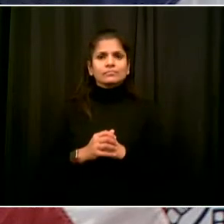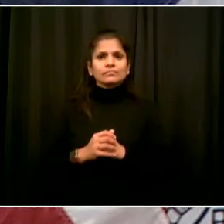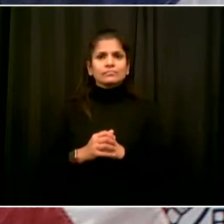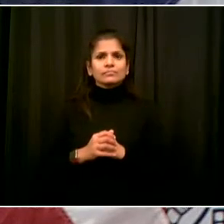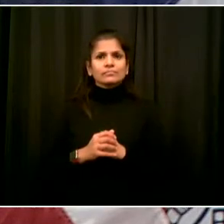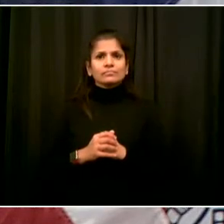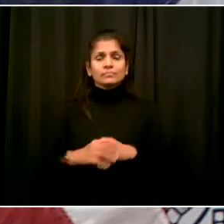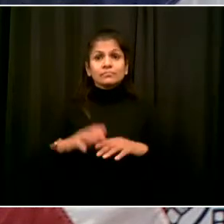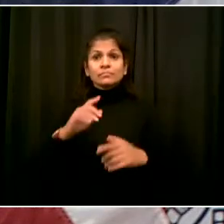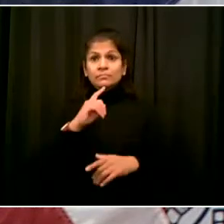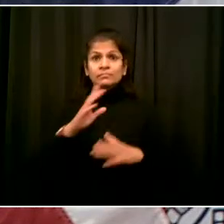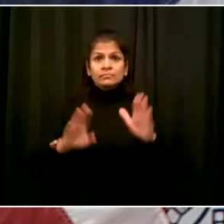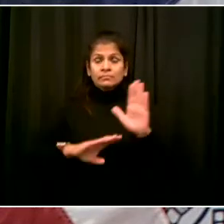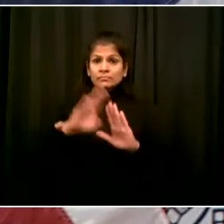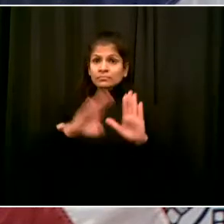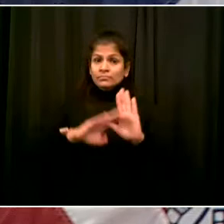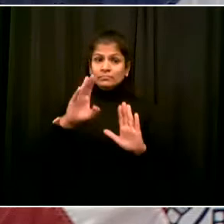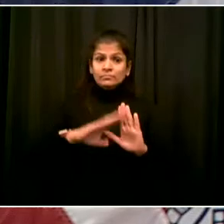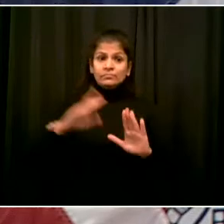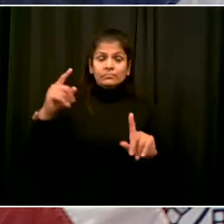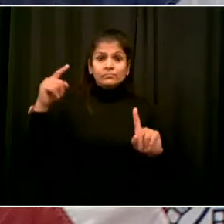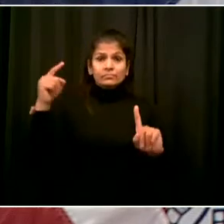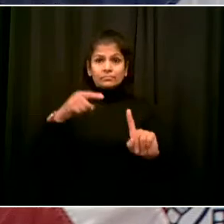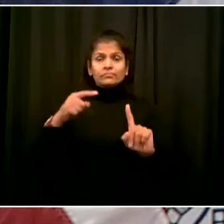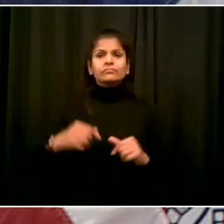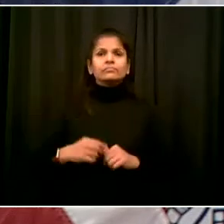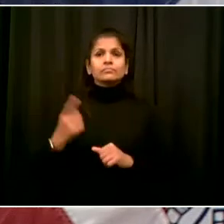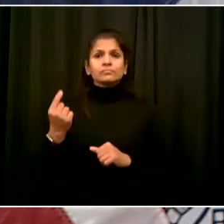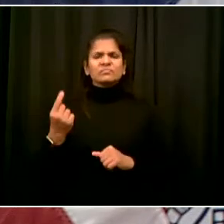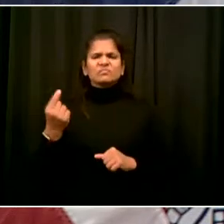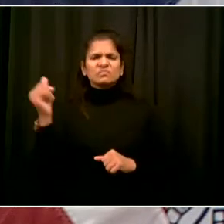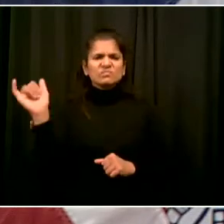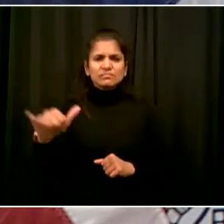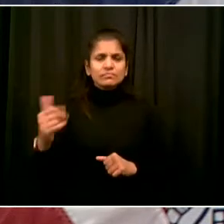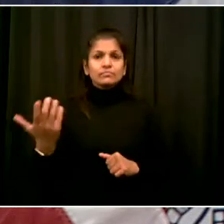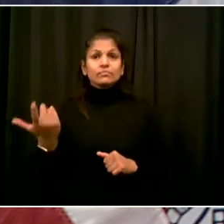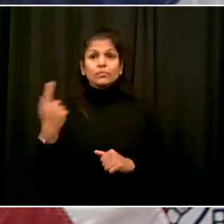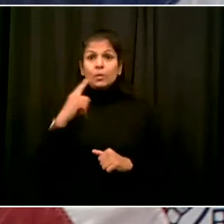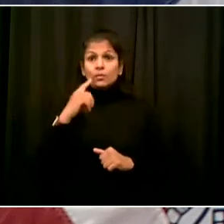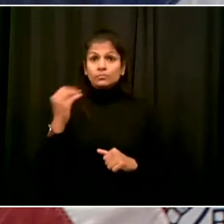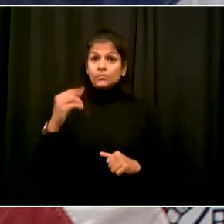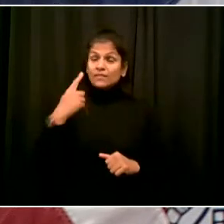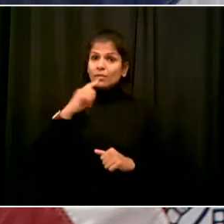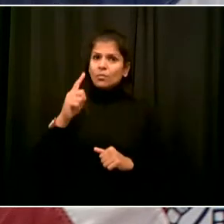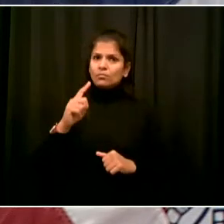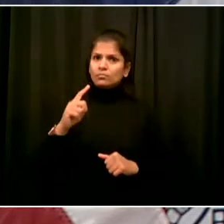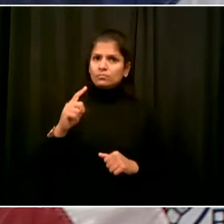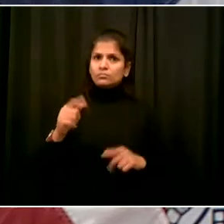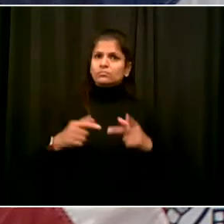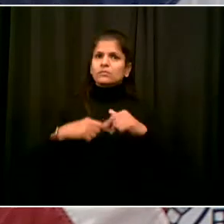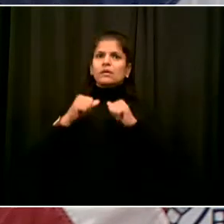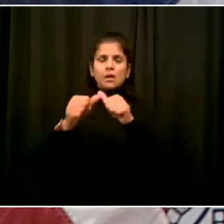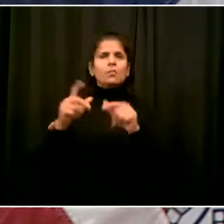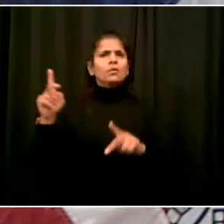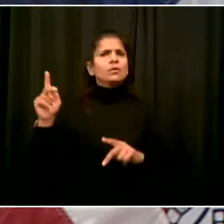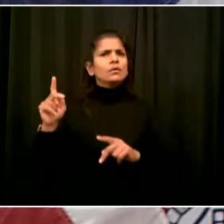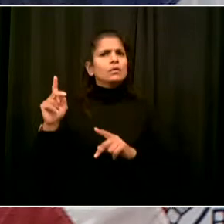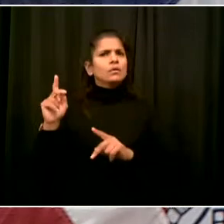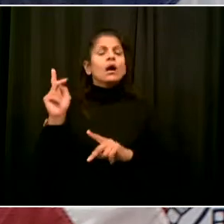THAT WILL ALLOW MORE AND MORE PEOPLE TO STAY CONNECTEDD IN TIMES LIKE THIS, OBVIOUSLY, OR WITH THE PEOPLE